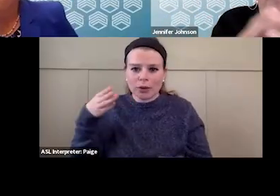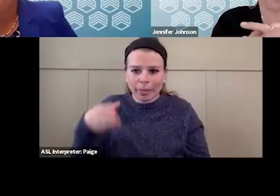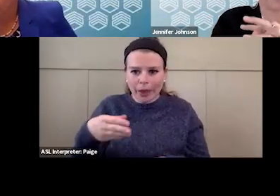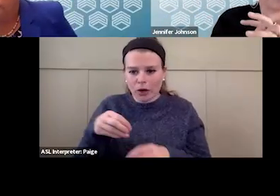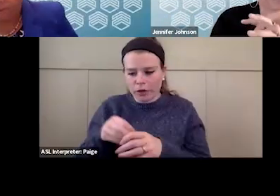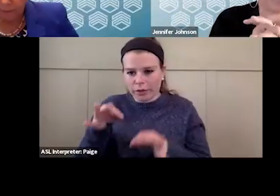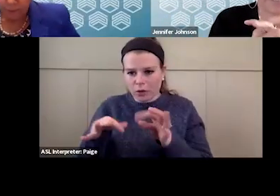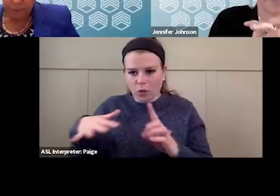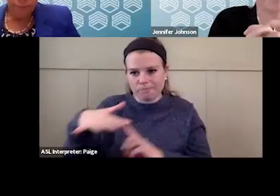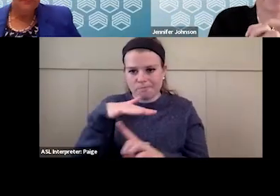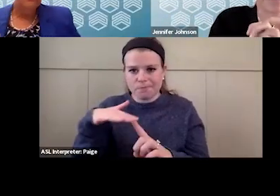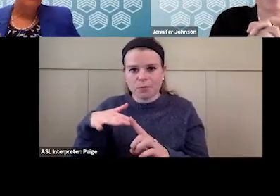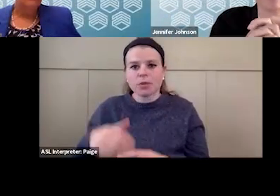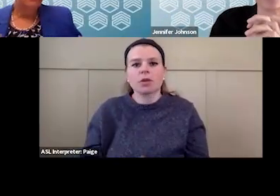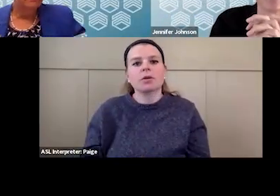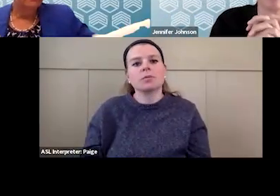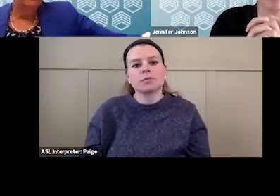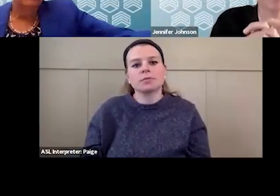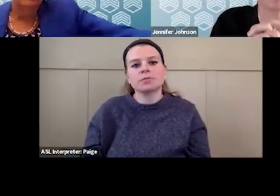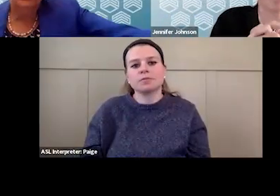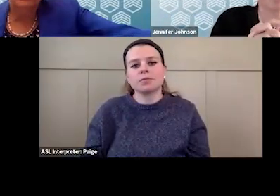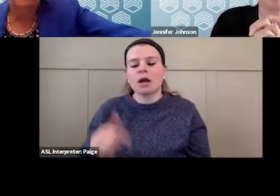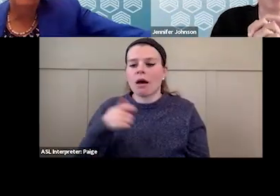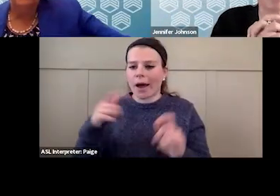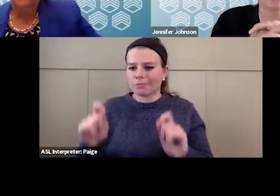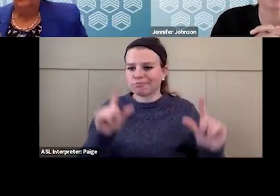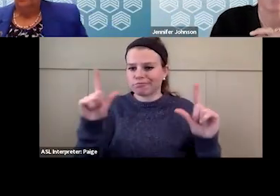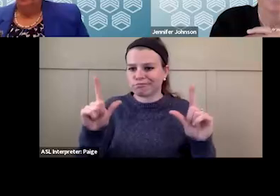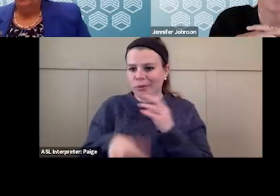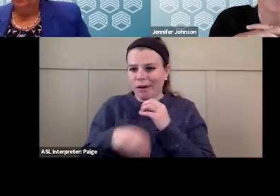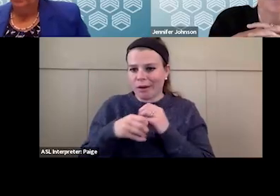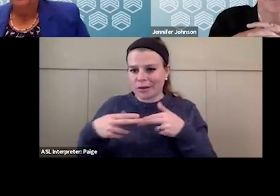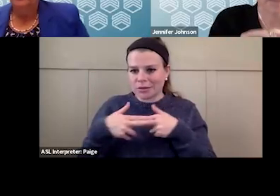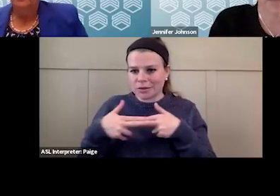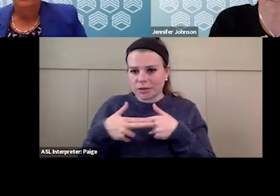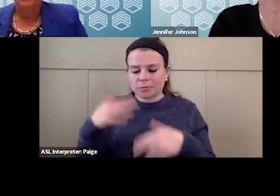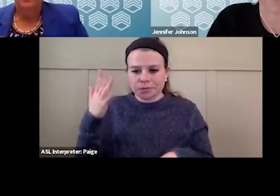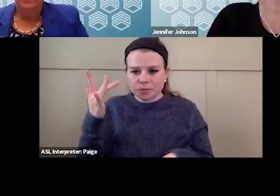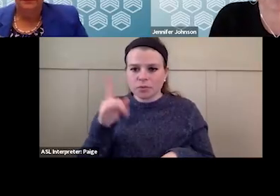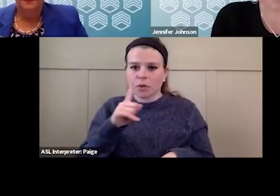had the, uh, diagram that had a few. And I put this up here because it's a public place.